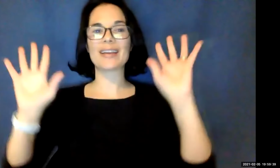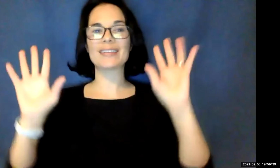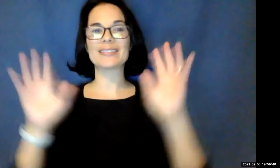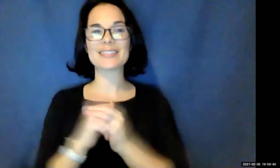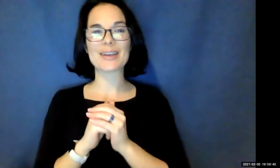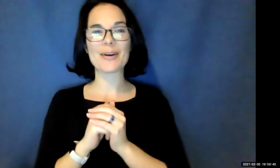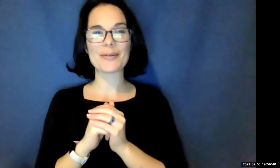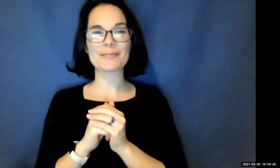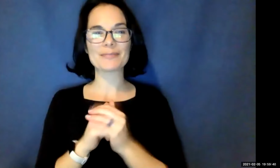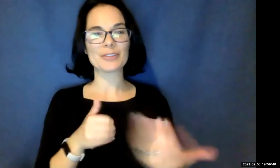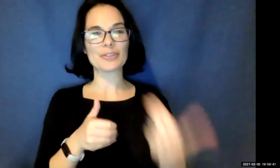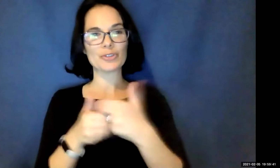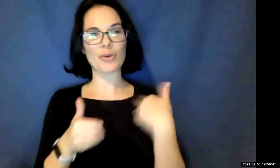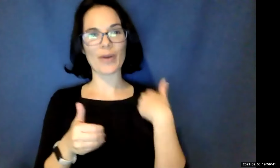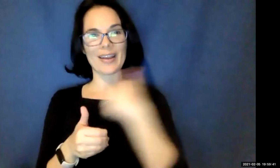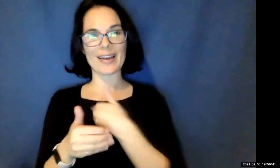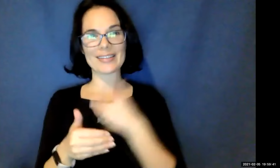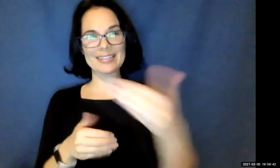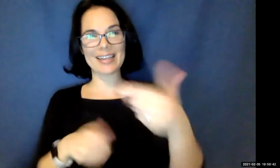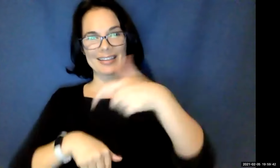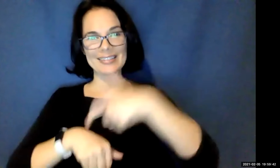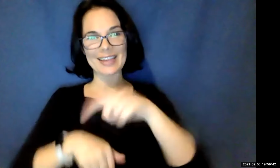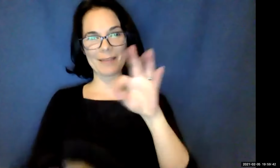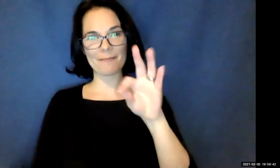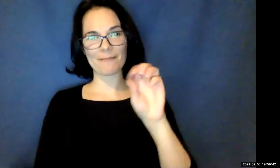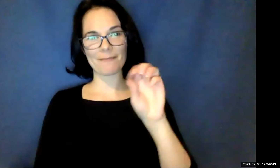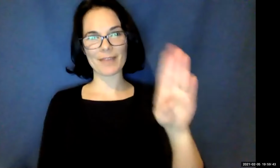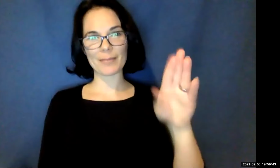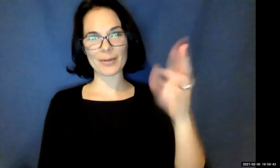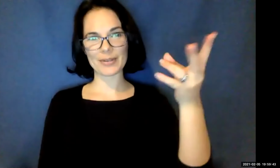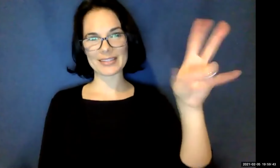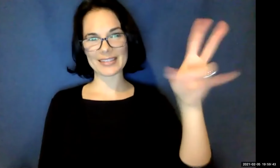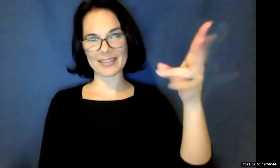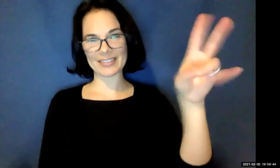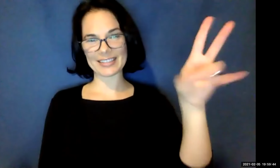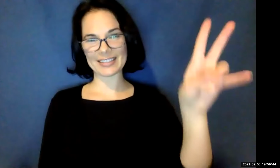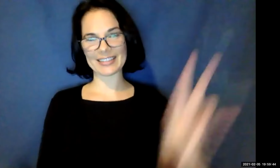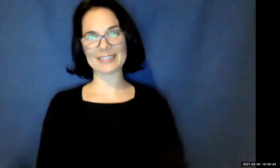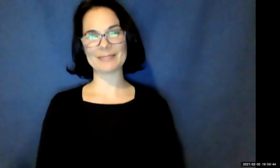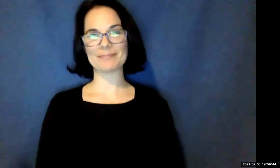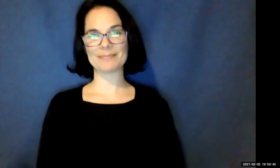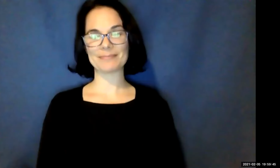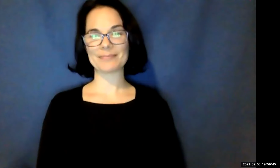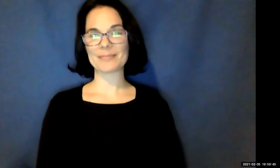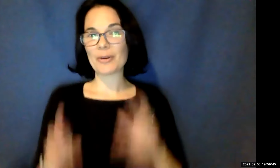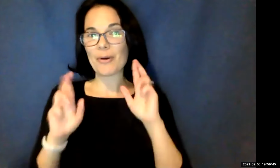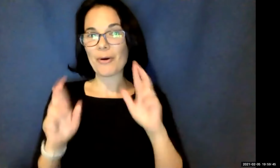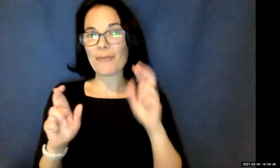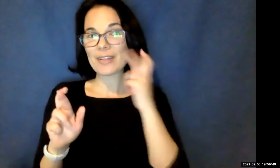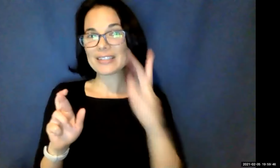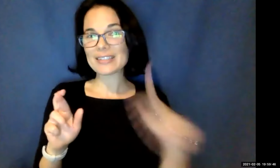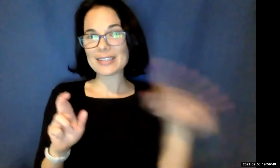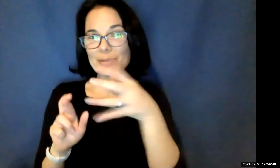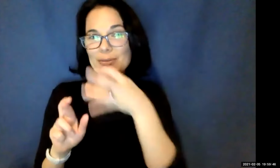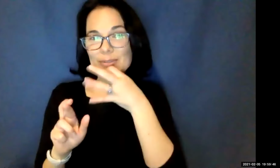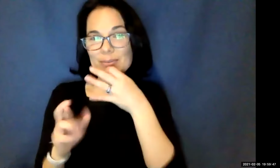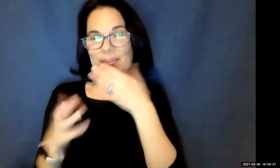Our session is on February 17, and hope to see you soon. And thank you again Dr. Sayone.